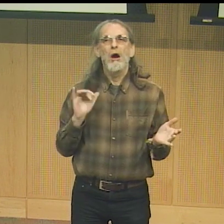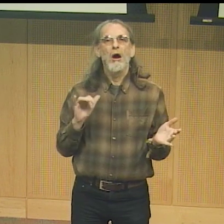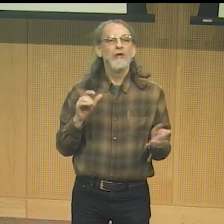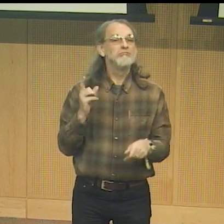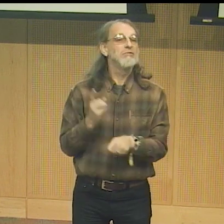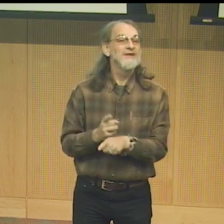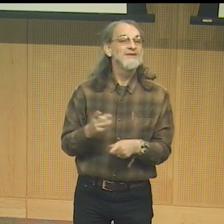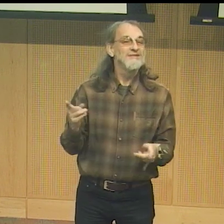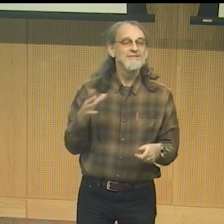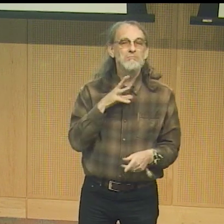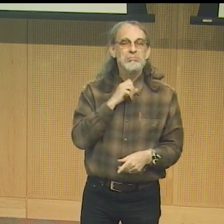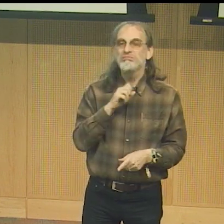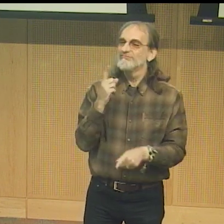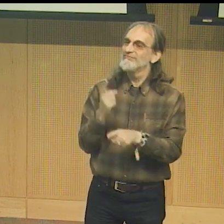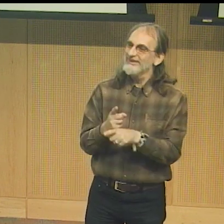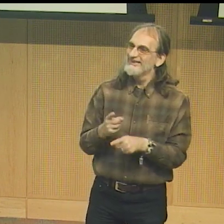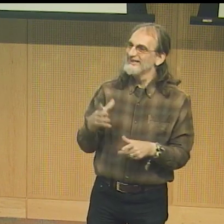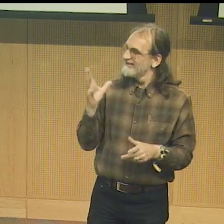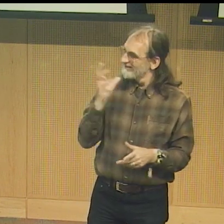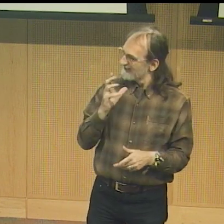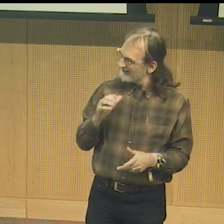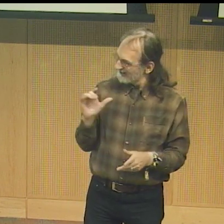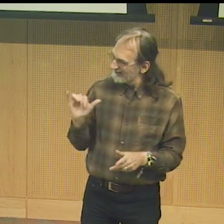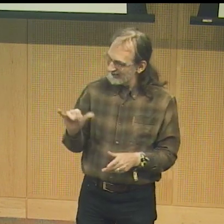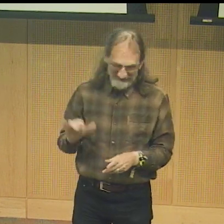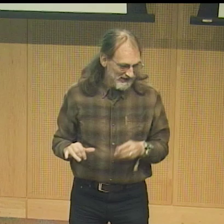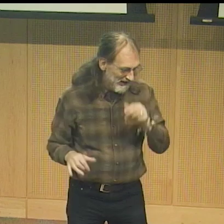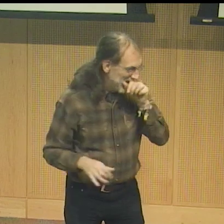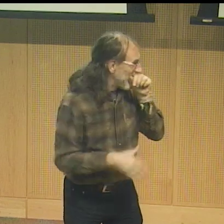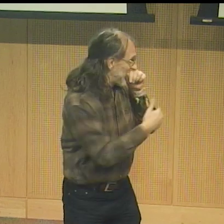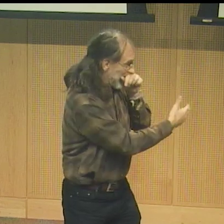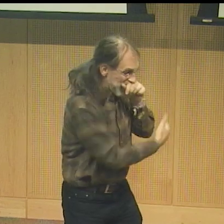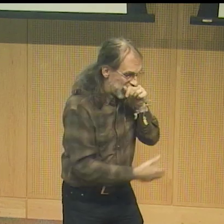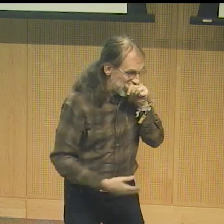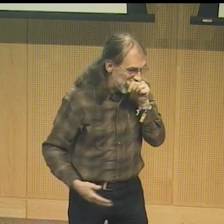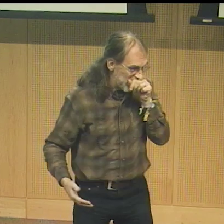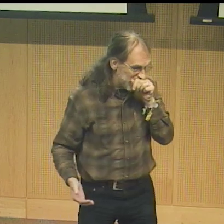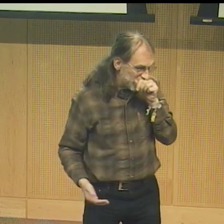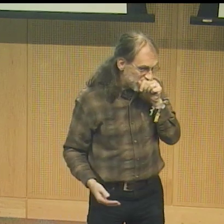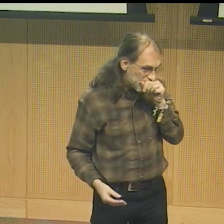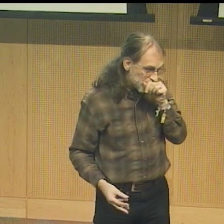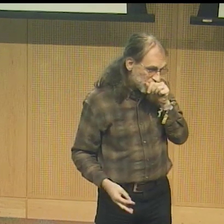it has had an impact on them, just utilizing the positive concepts of Deafhood.